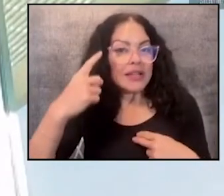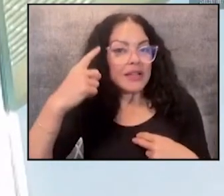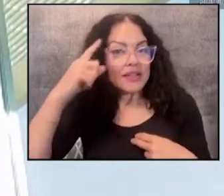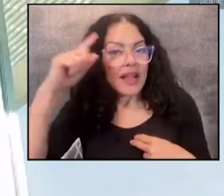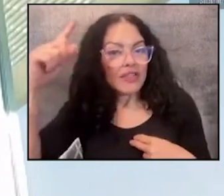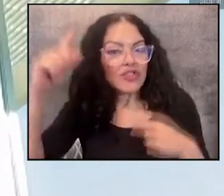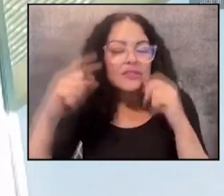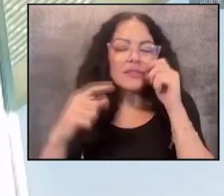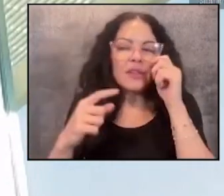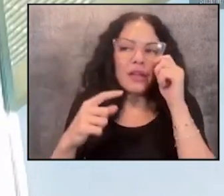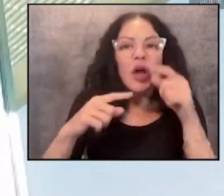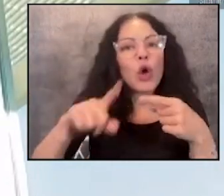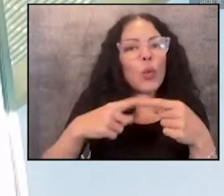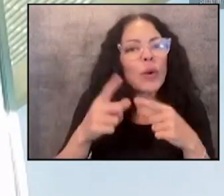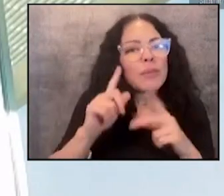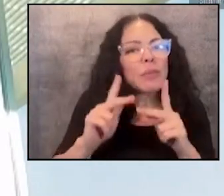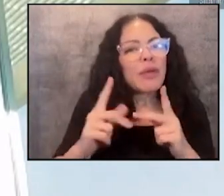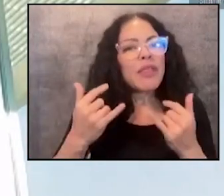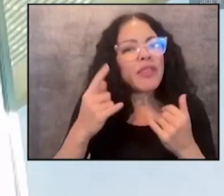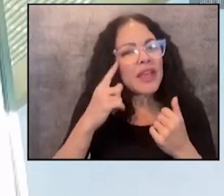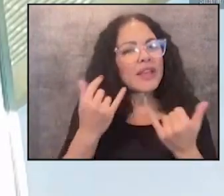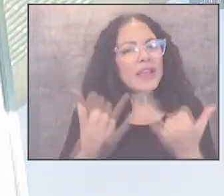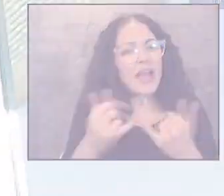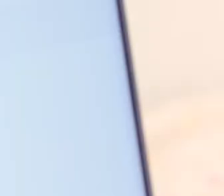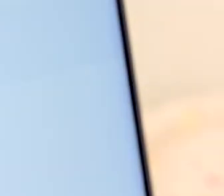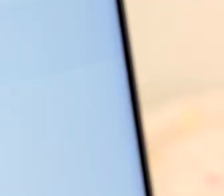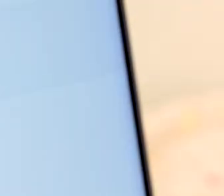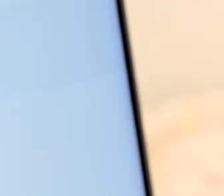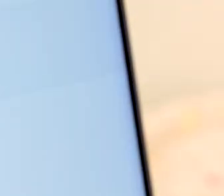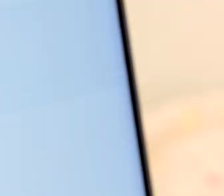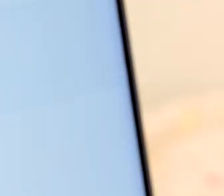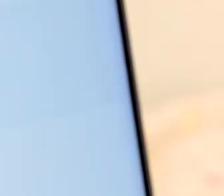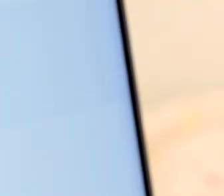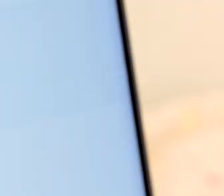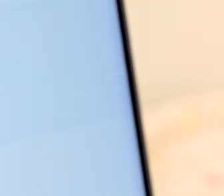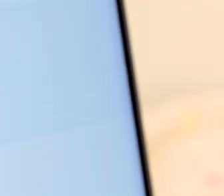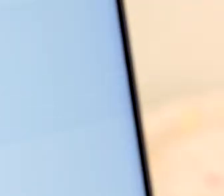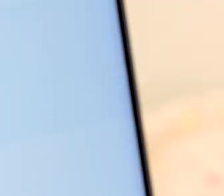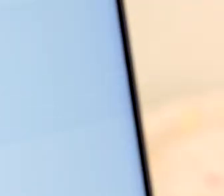AI, what comes into their minds are systems built on language models, typically with a